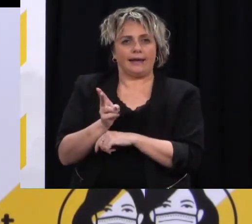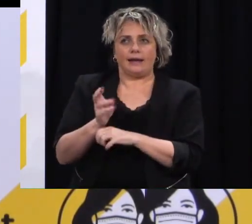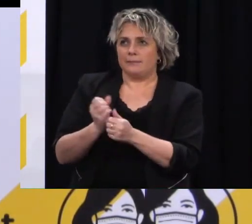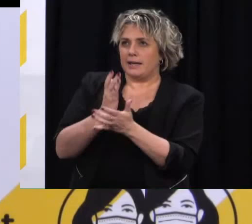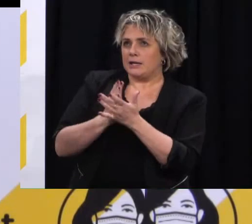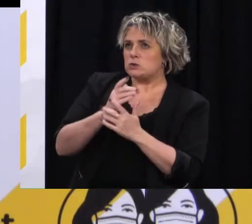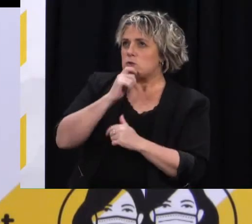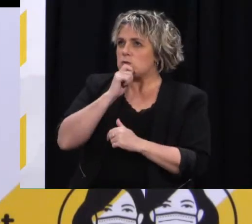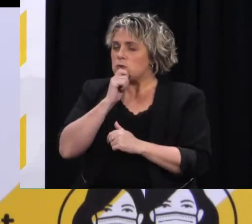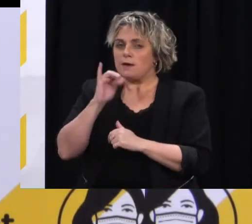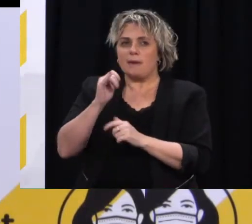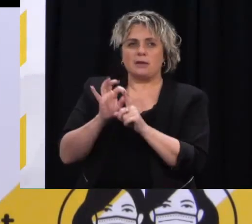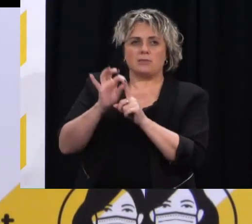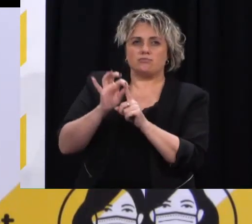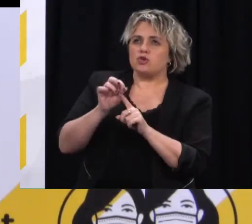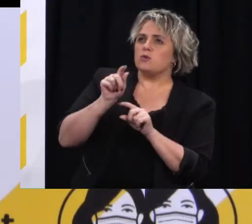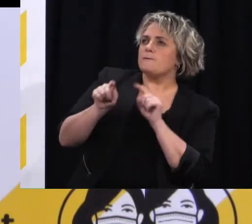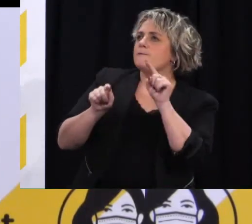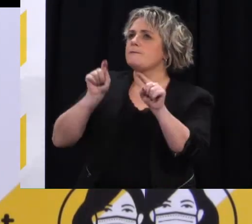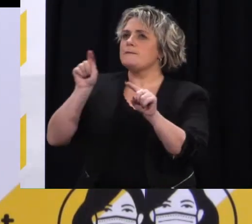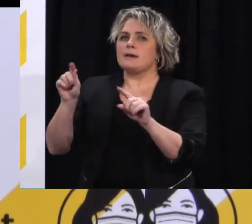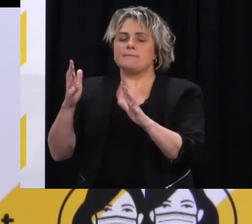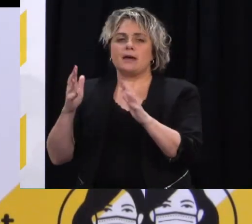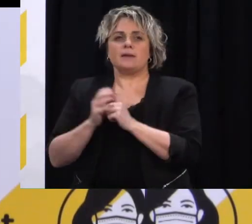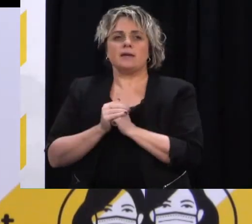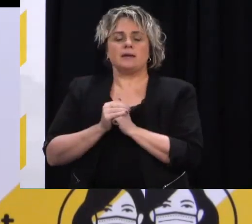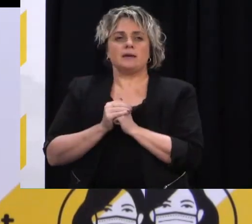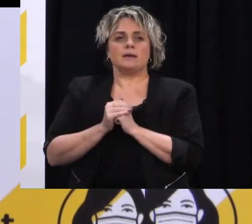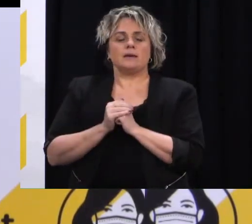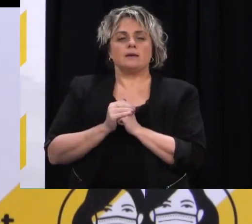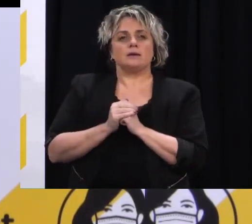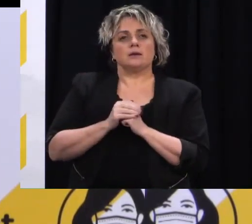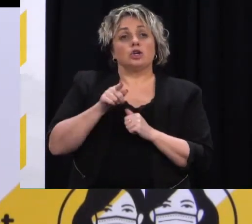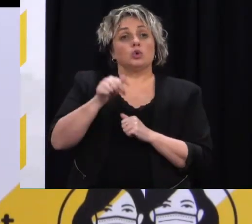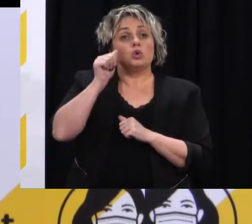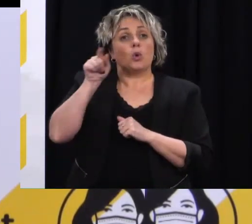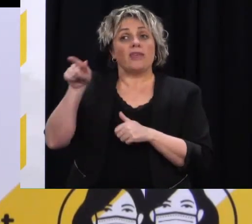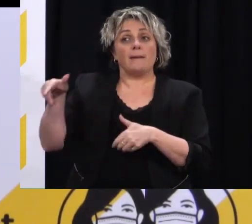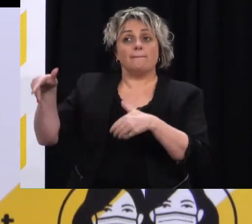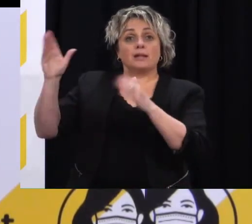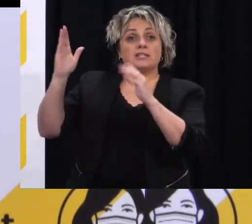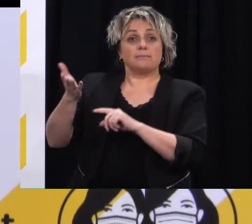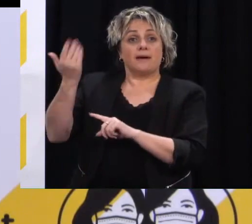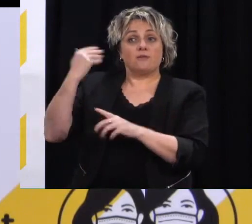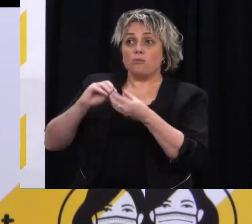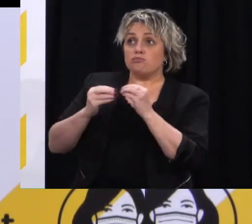alongside Public Health, going through doing another assessment of that facility to see what other improvements